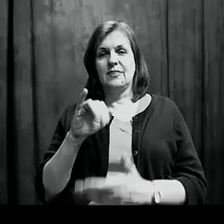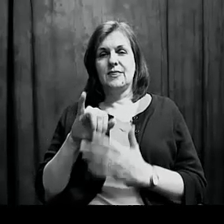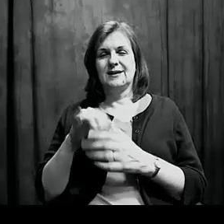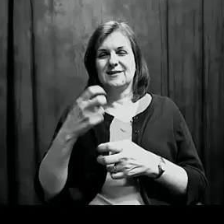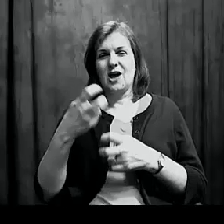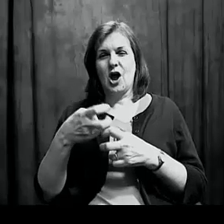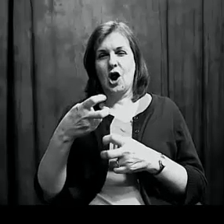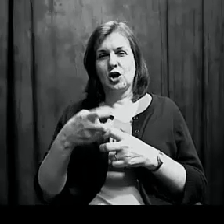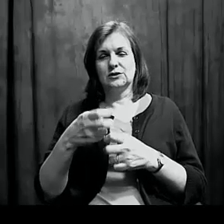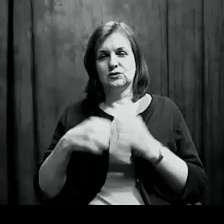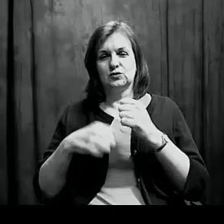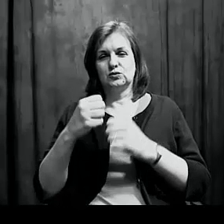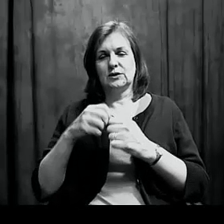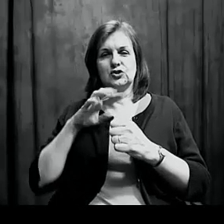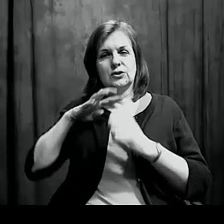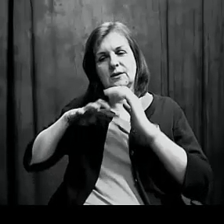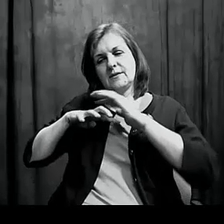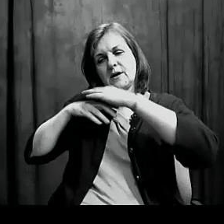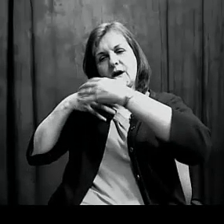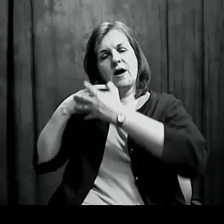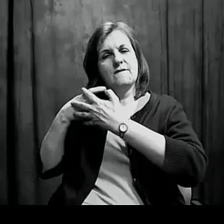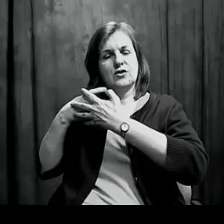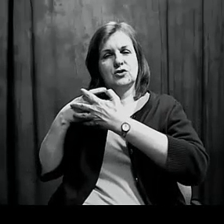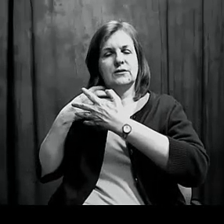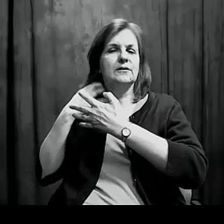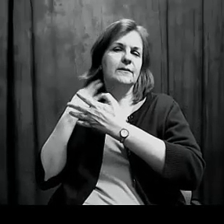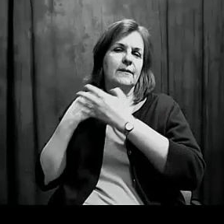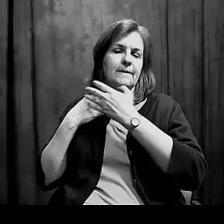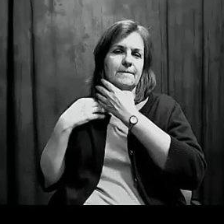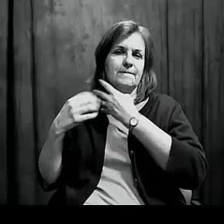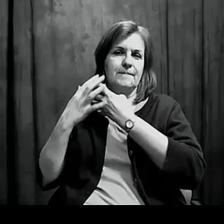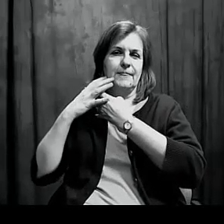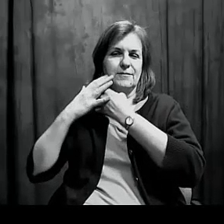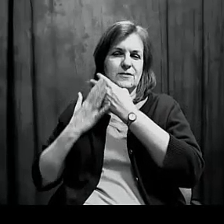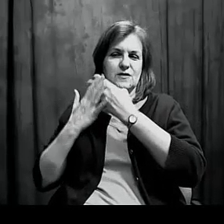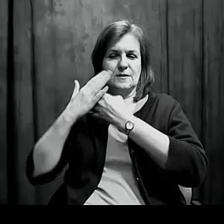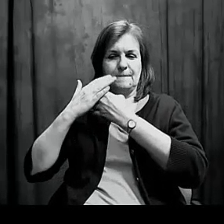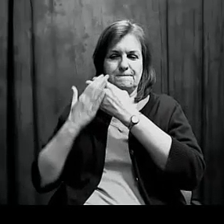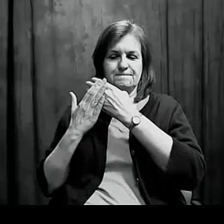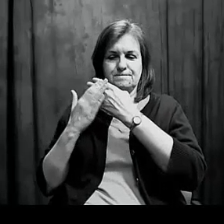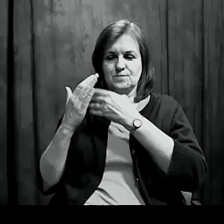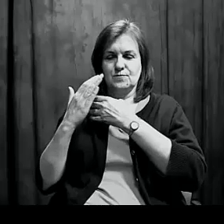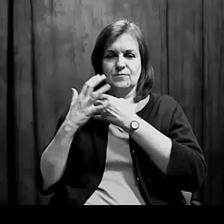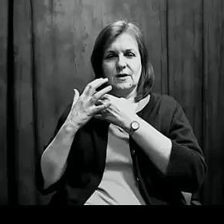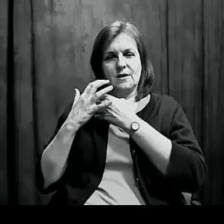that is a hardened structure covering these gills